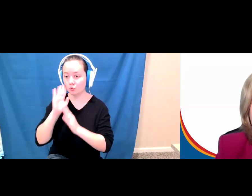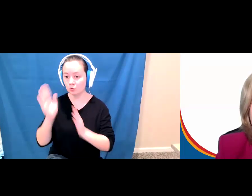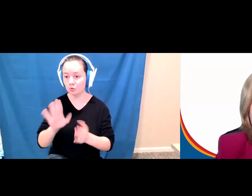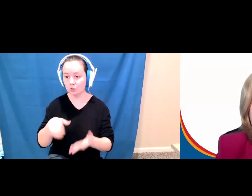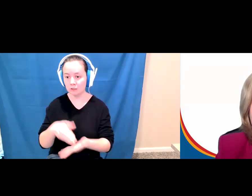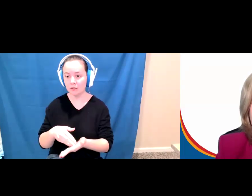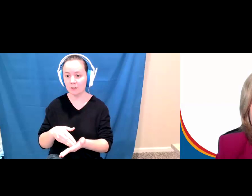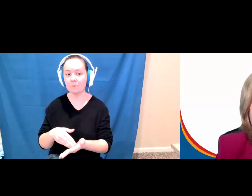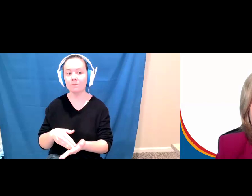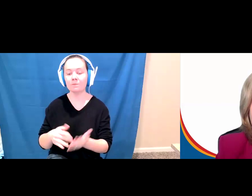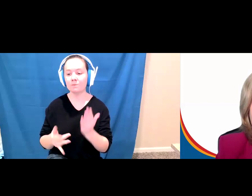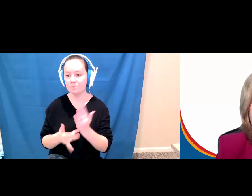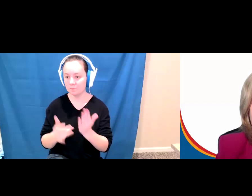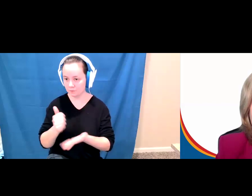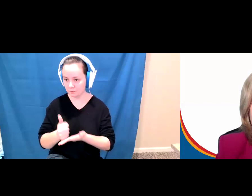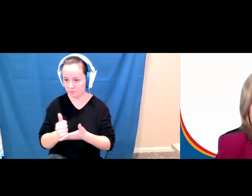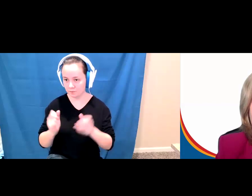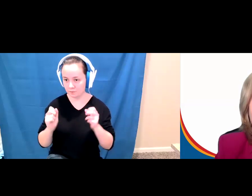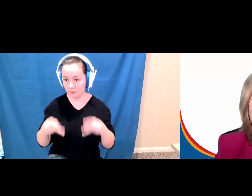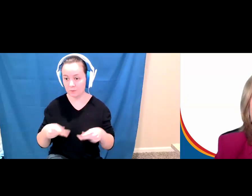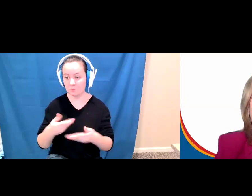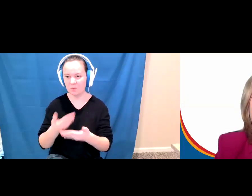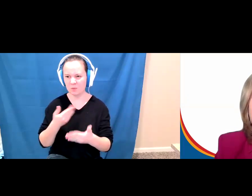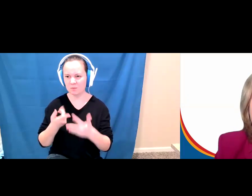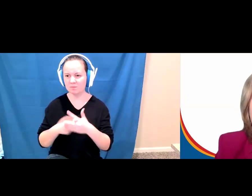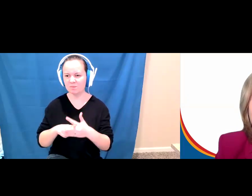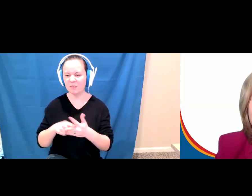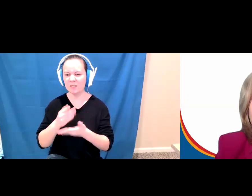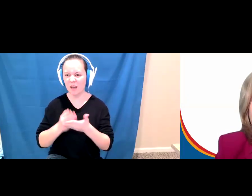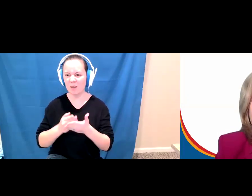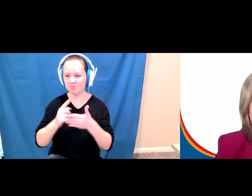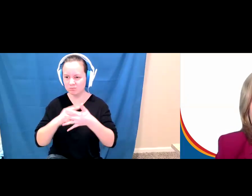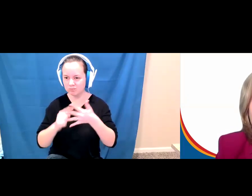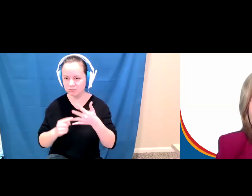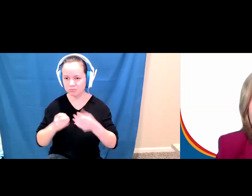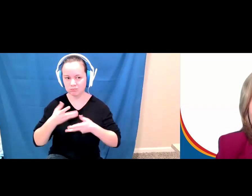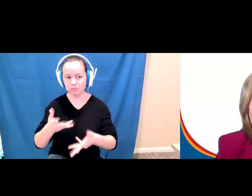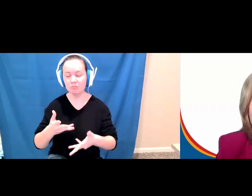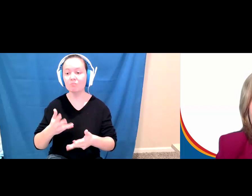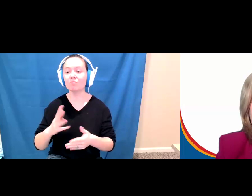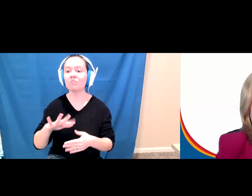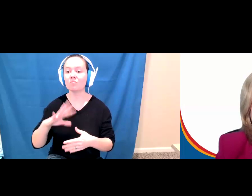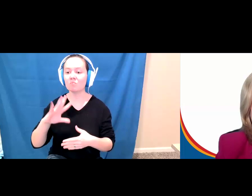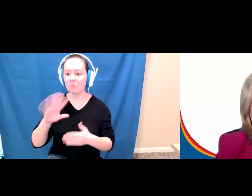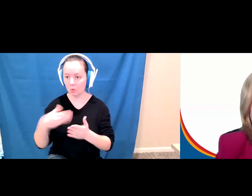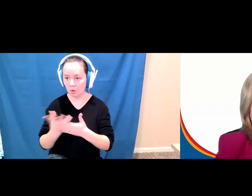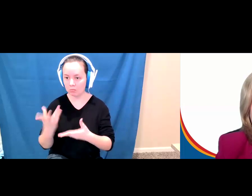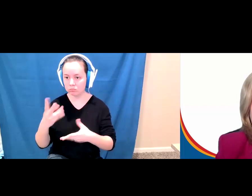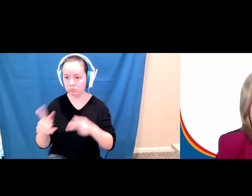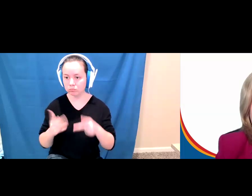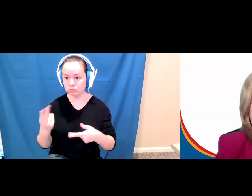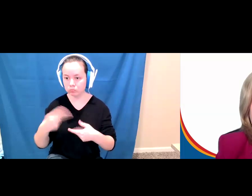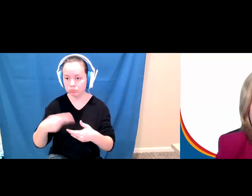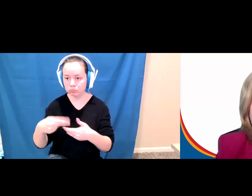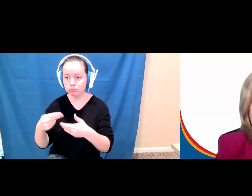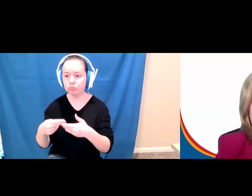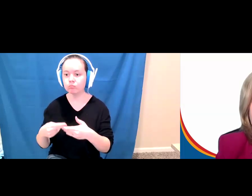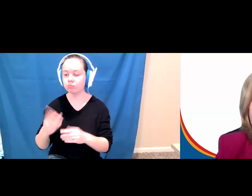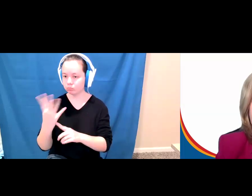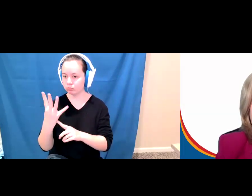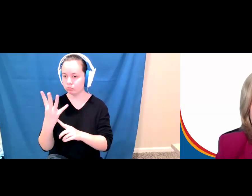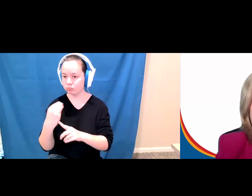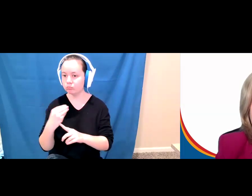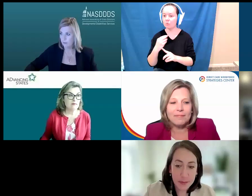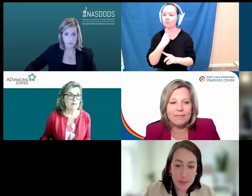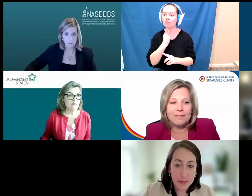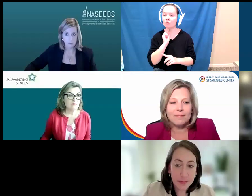Before we begin, some housekeeping items. All participants have cameras turned off and are muted. ASL translation is being provided on this webinar.